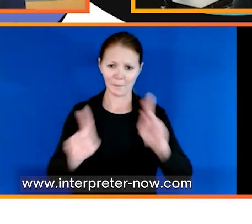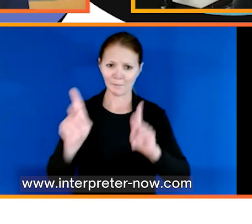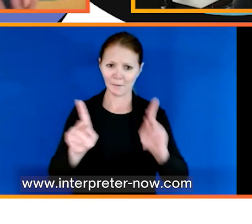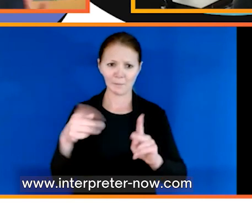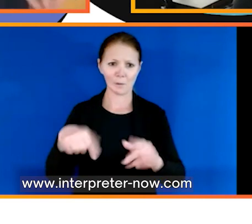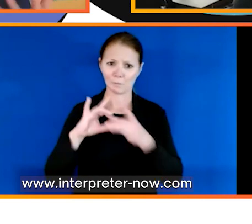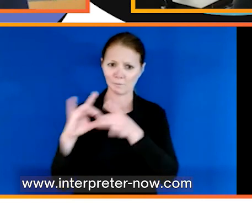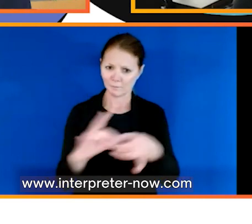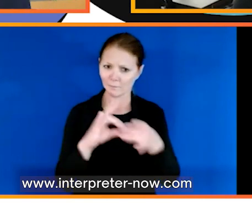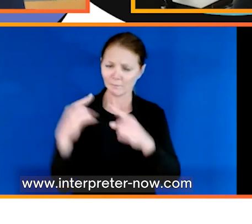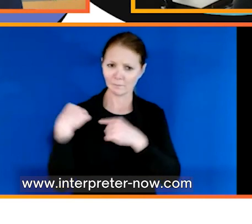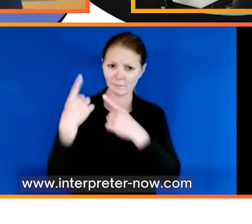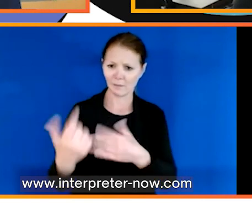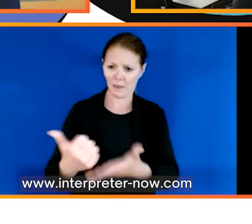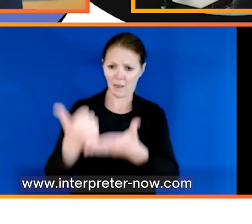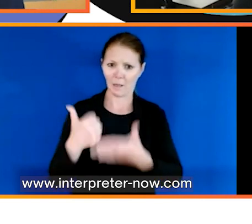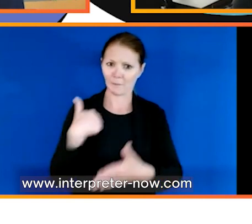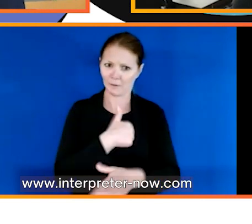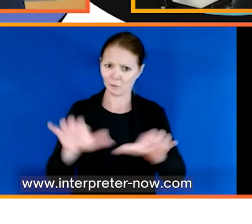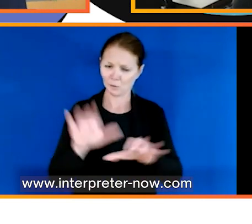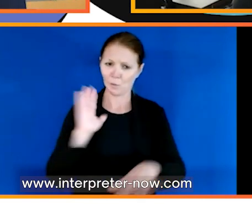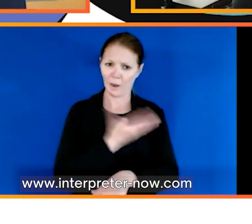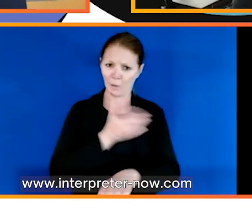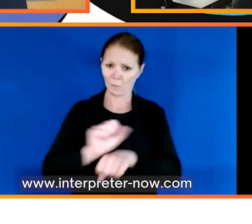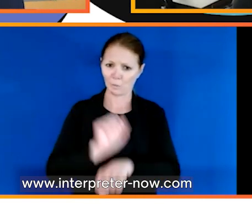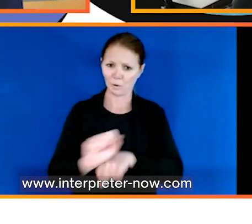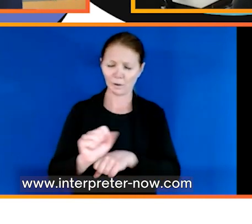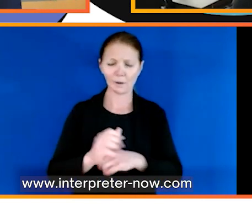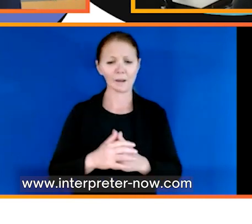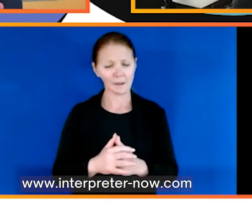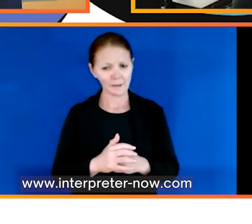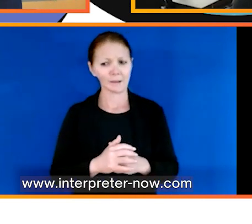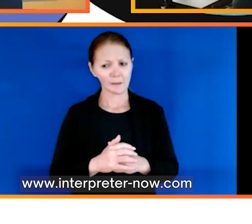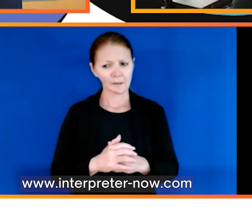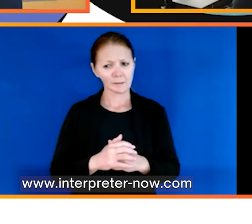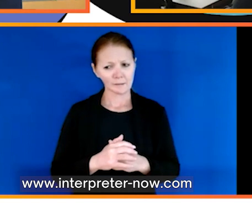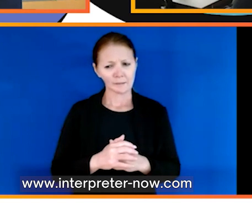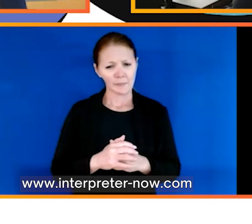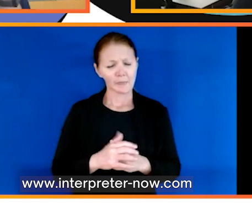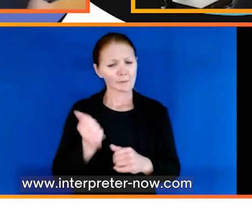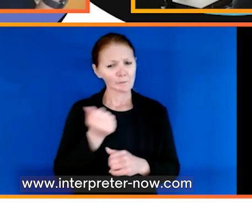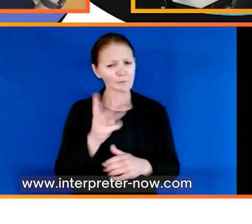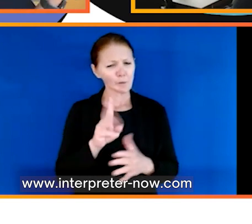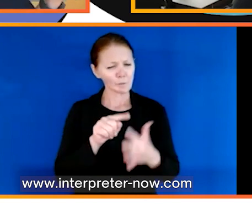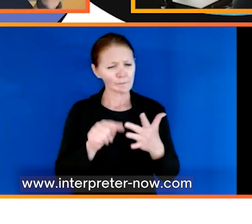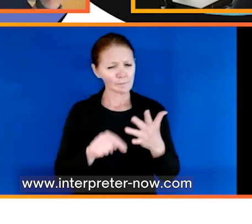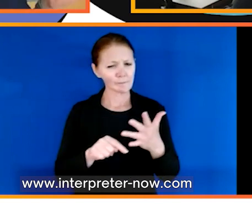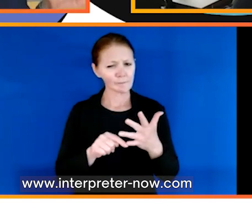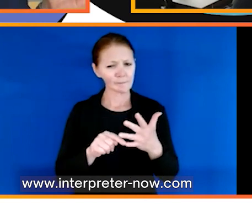But yes, there are a few things that I think that at the macro level, I'm really proud